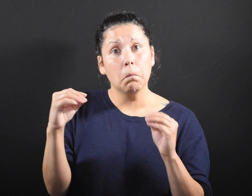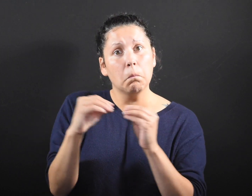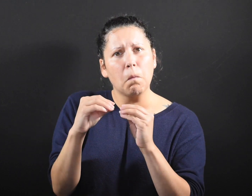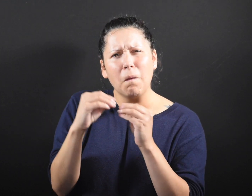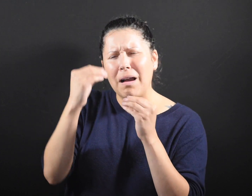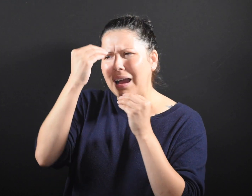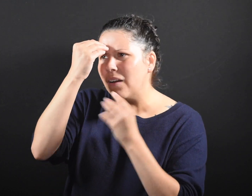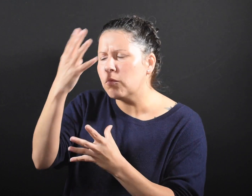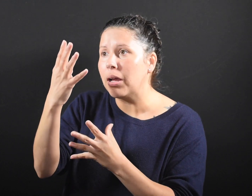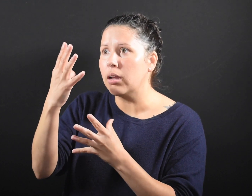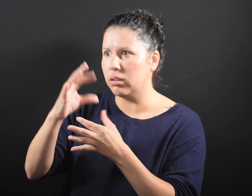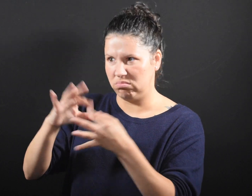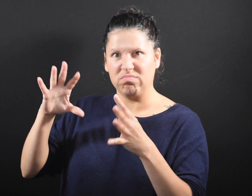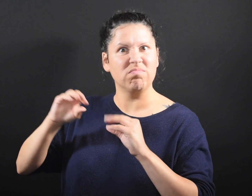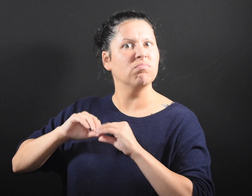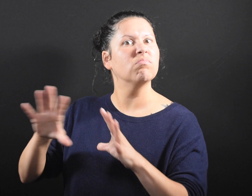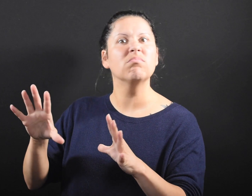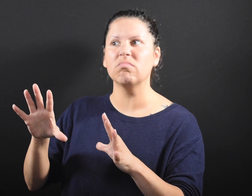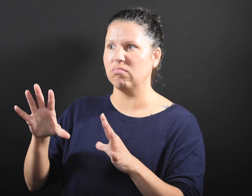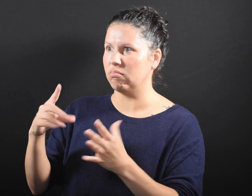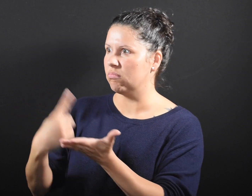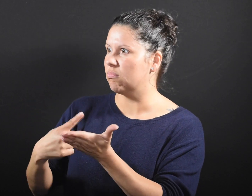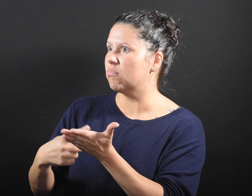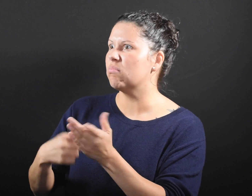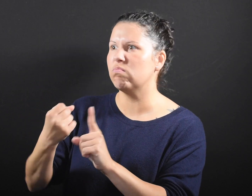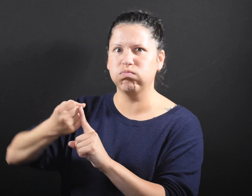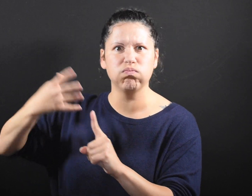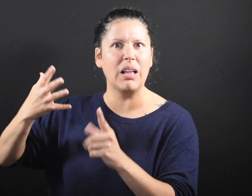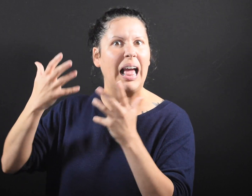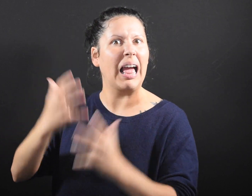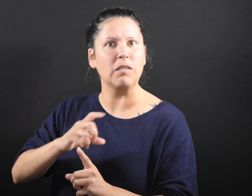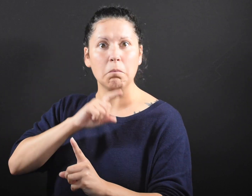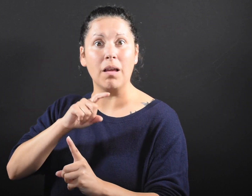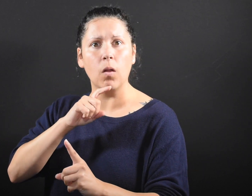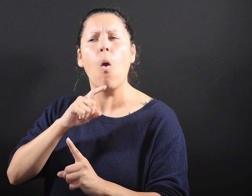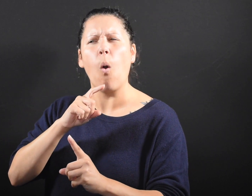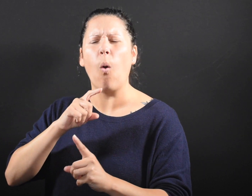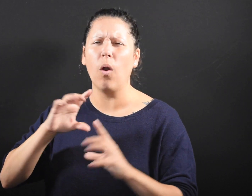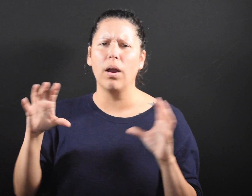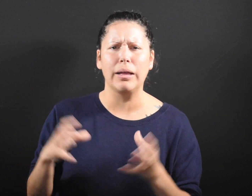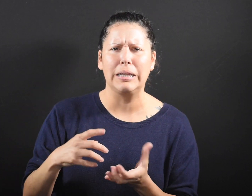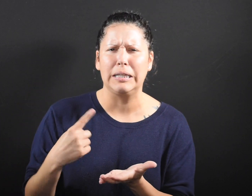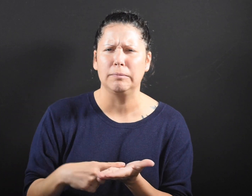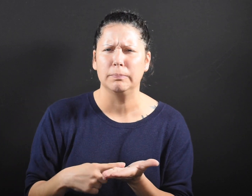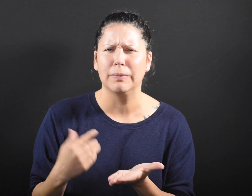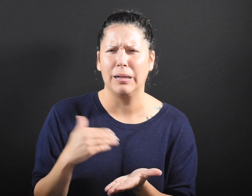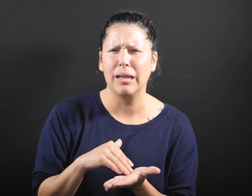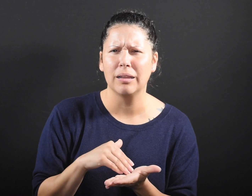no need to get children tested. Tests that look at a child's hair for metal exposure also are